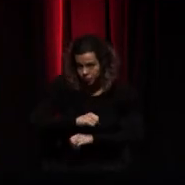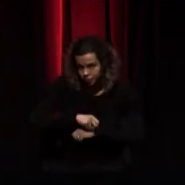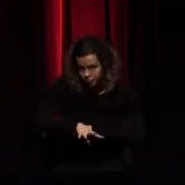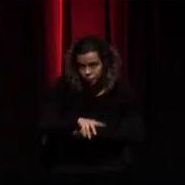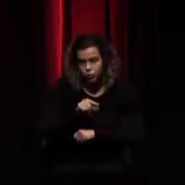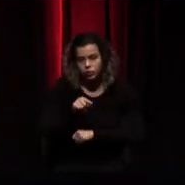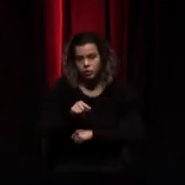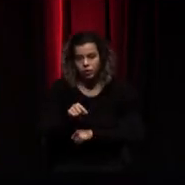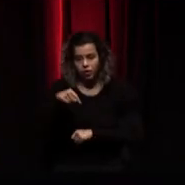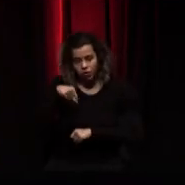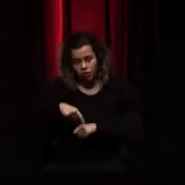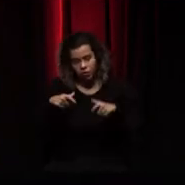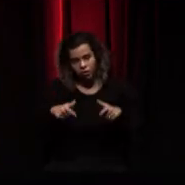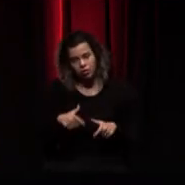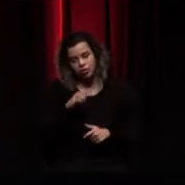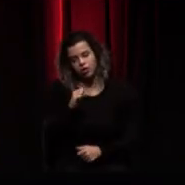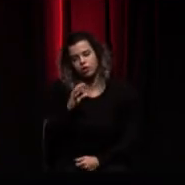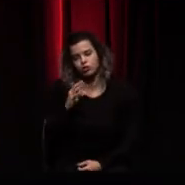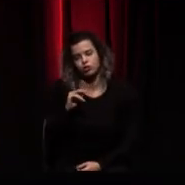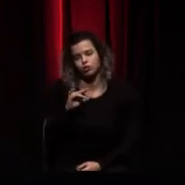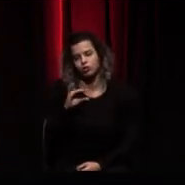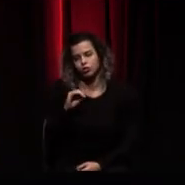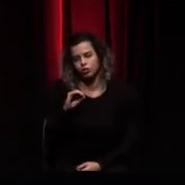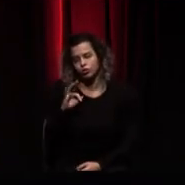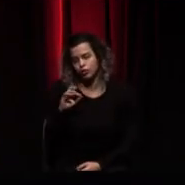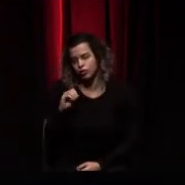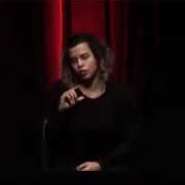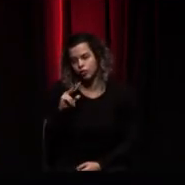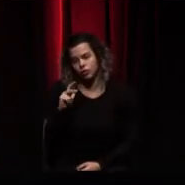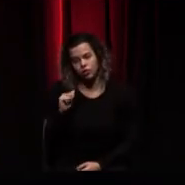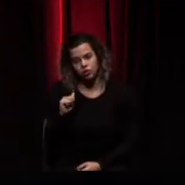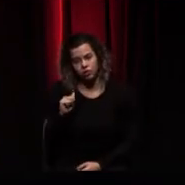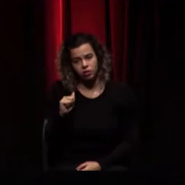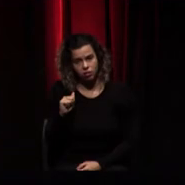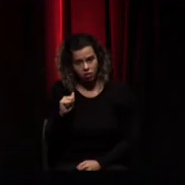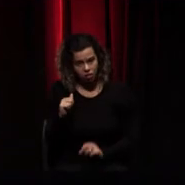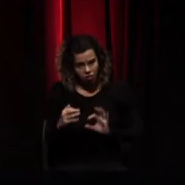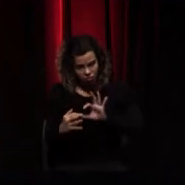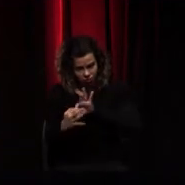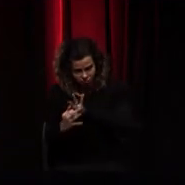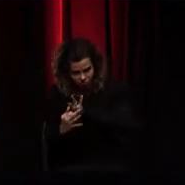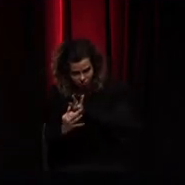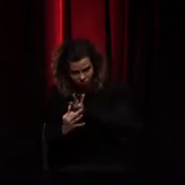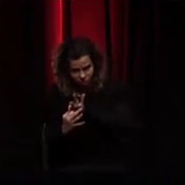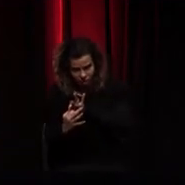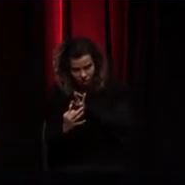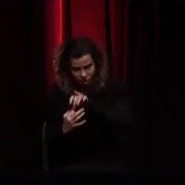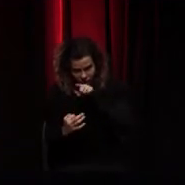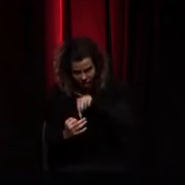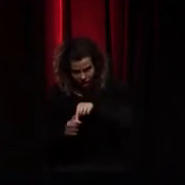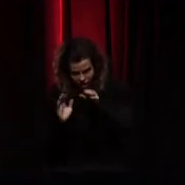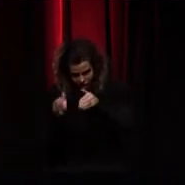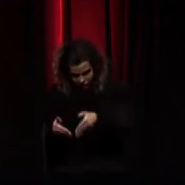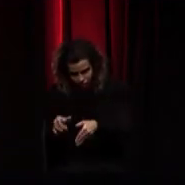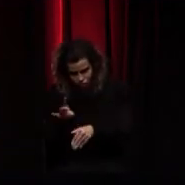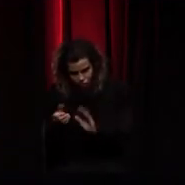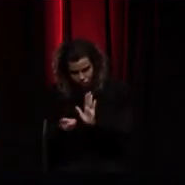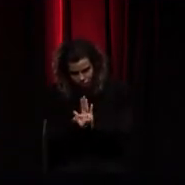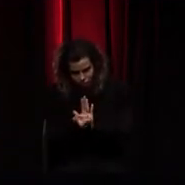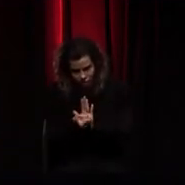Estudio Folha is not exclusively in touch with brands wanting